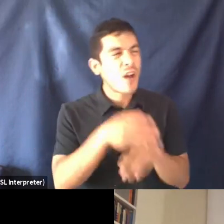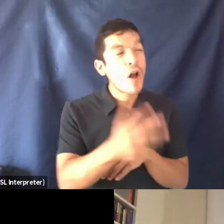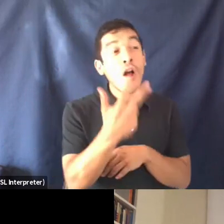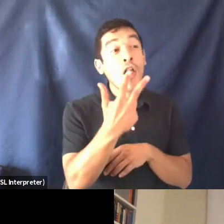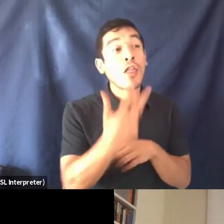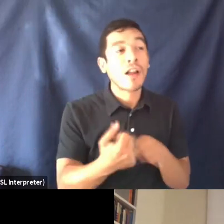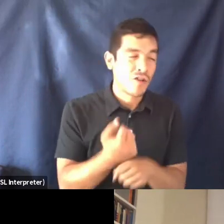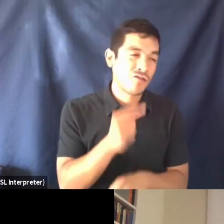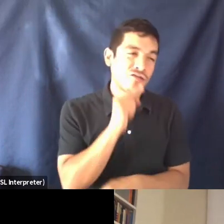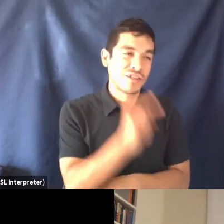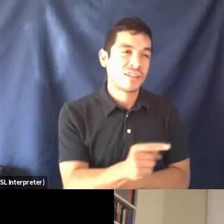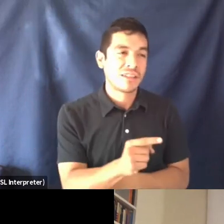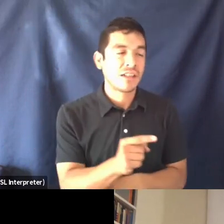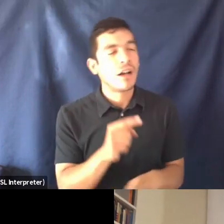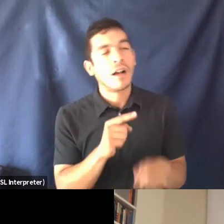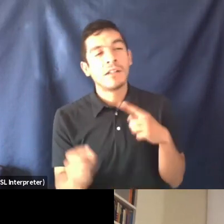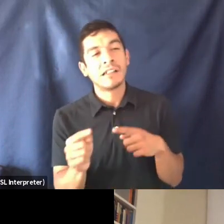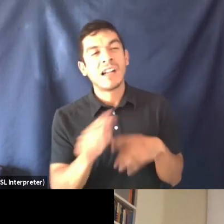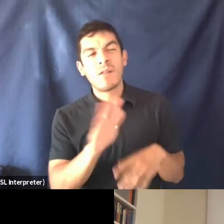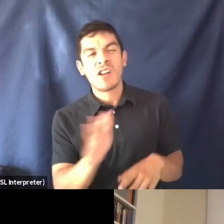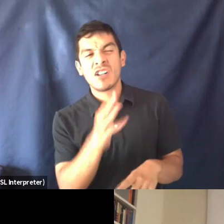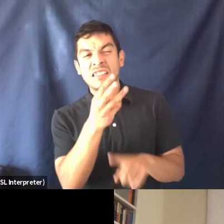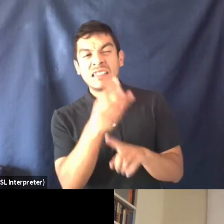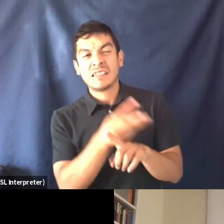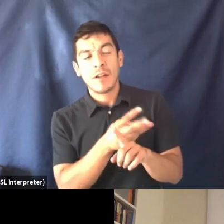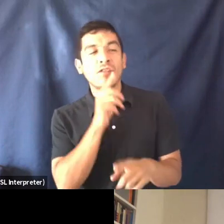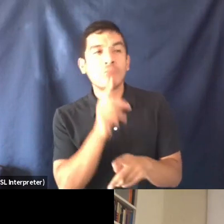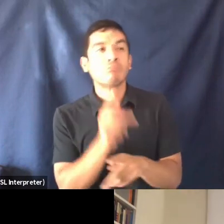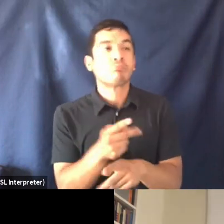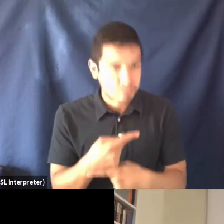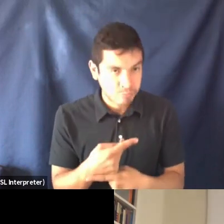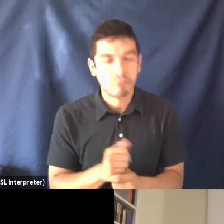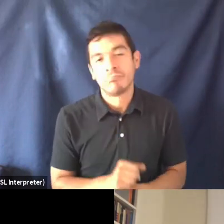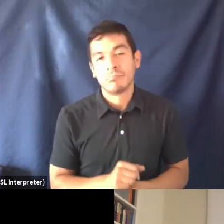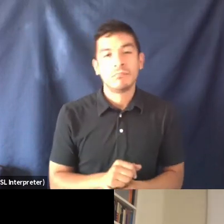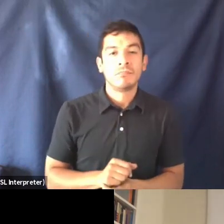but around six months of actual production. So have you found out anything more